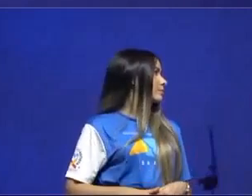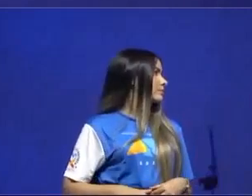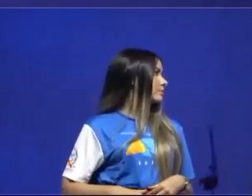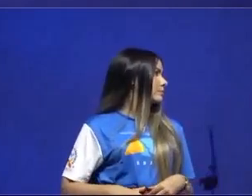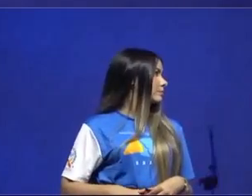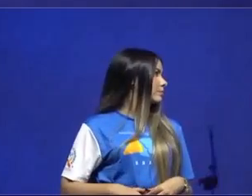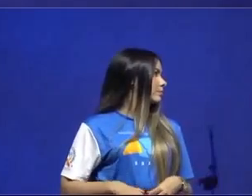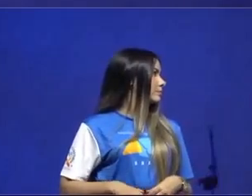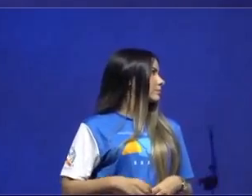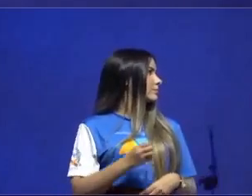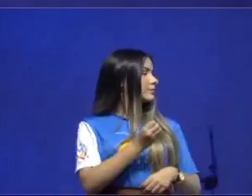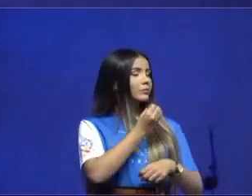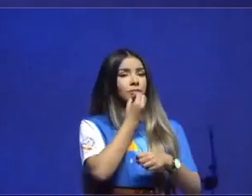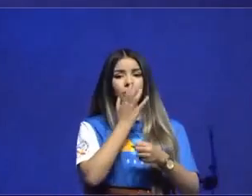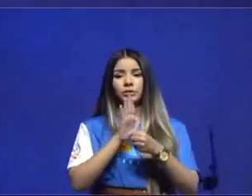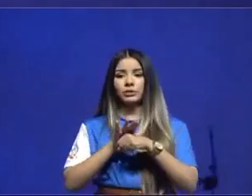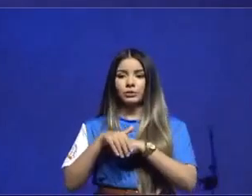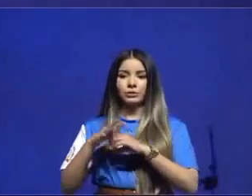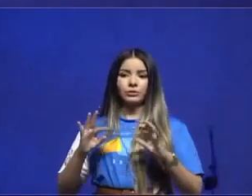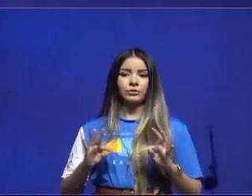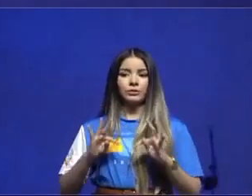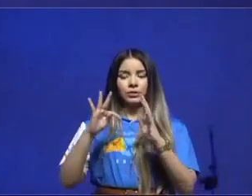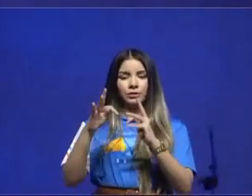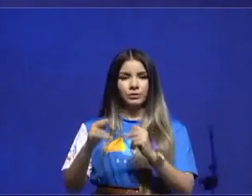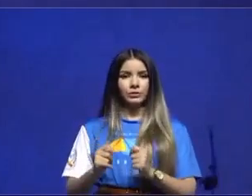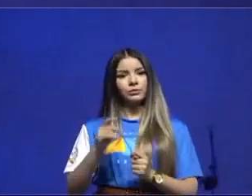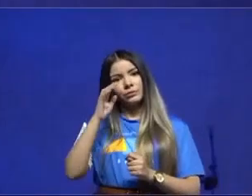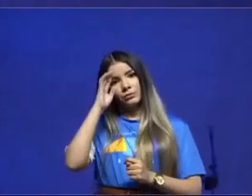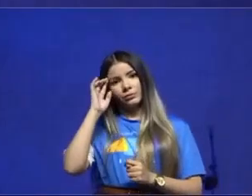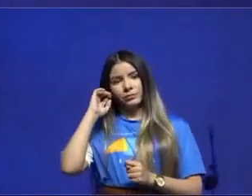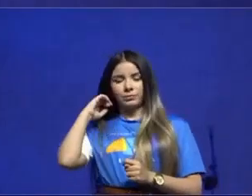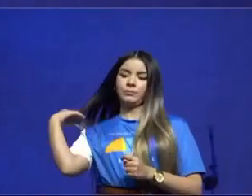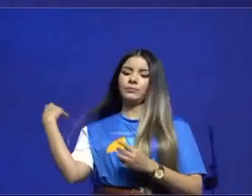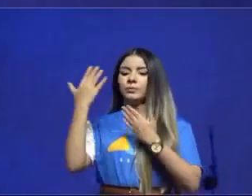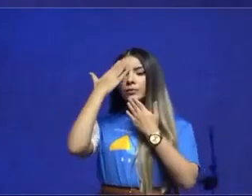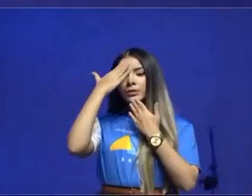Good evening, everyone. Milton, Thank you for your words, thank you for the invitation,